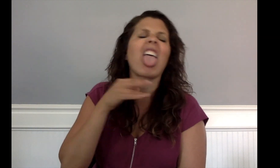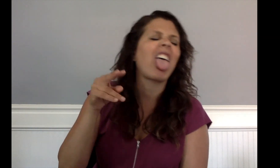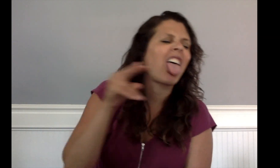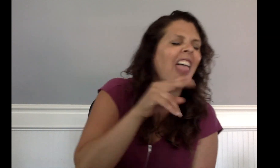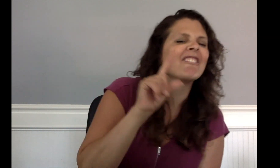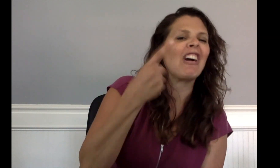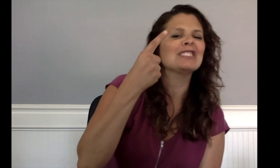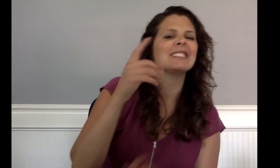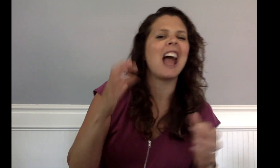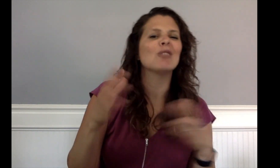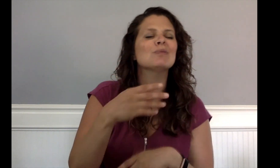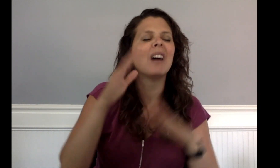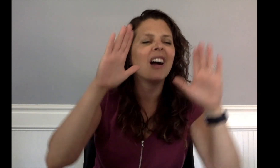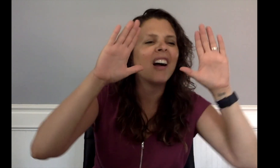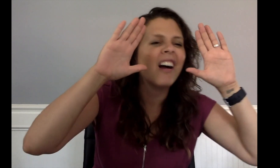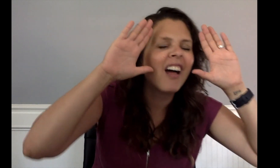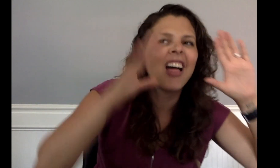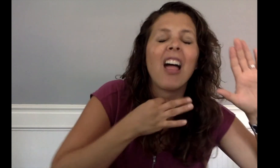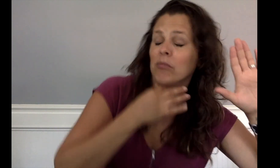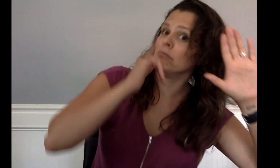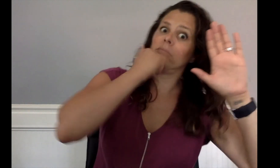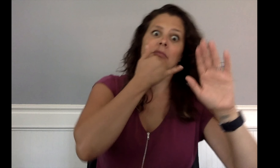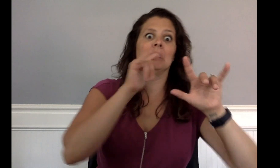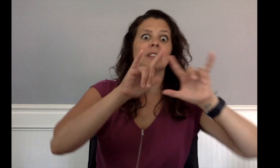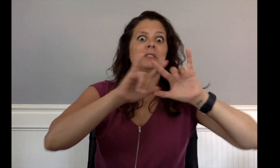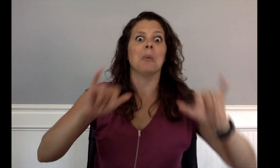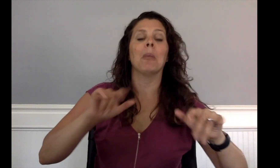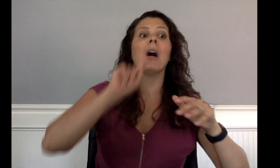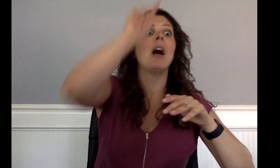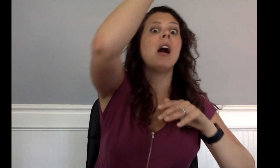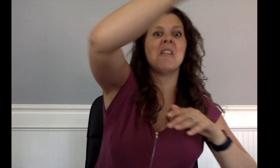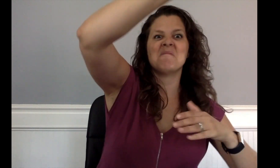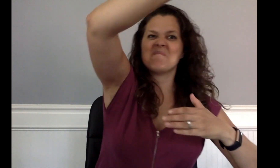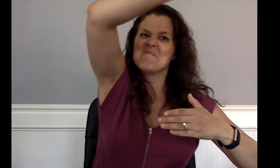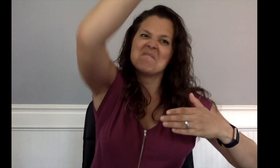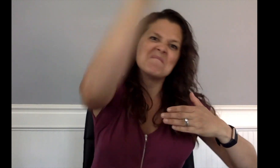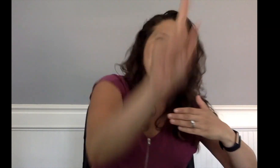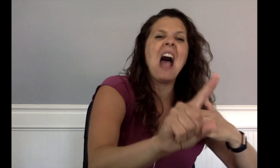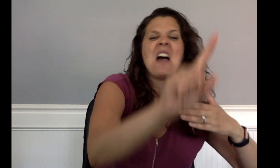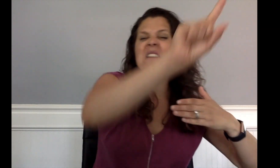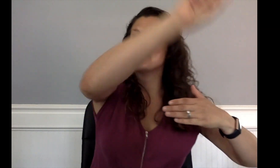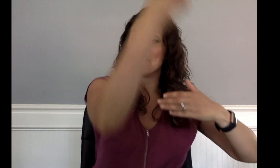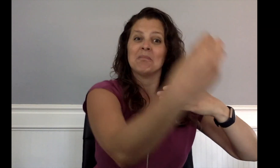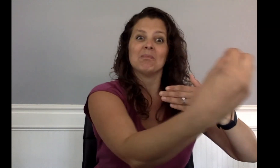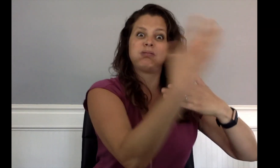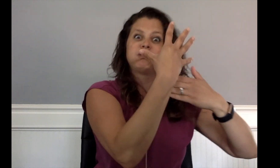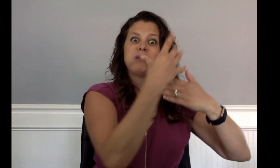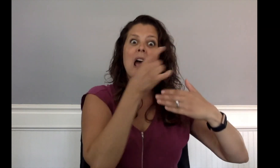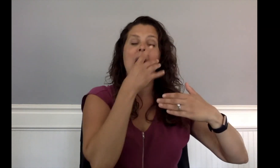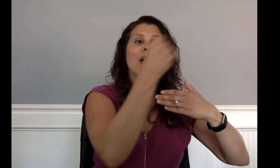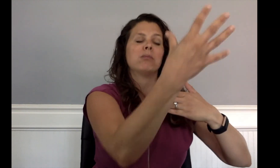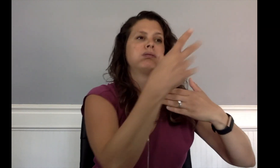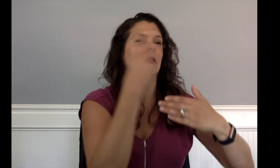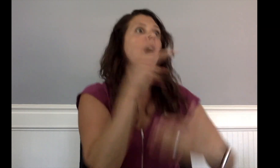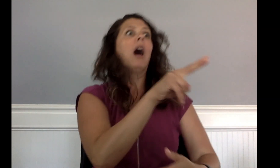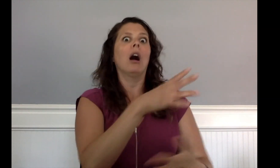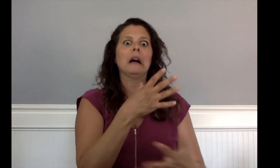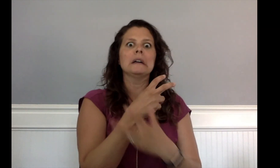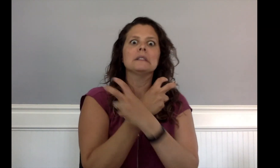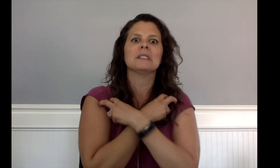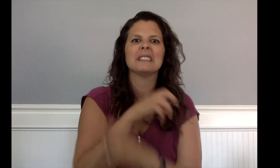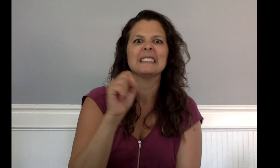Charlie peered into the first one as lightning flashed outside the